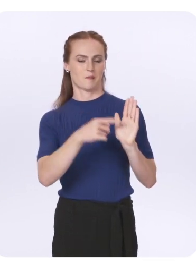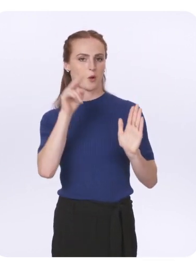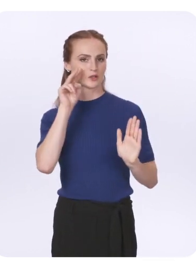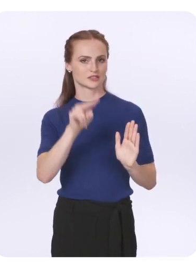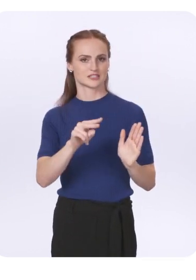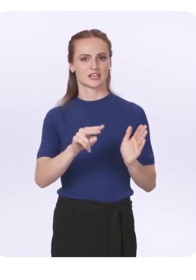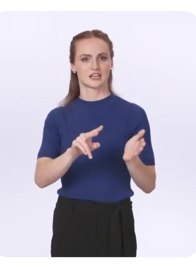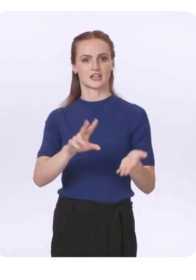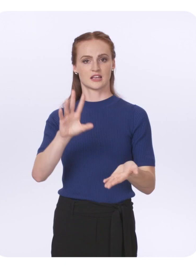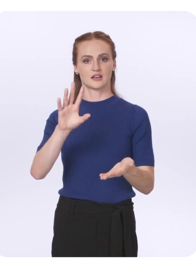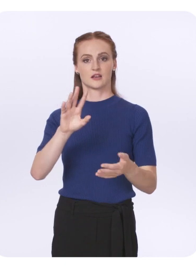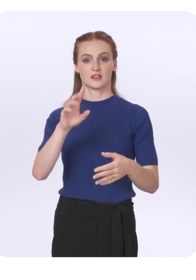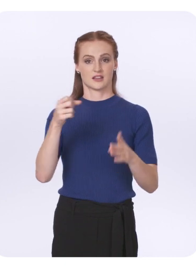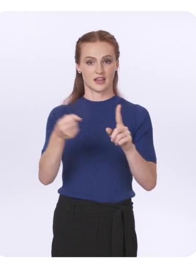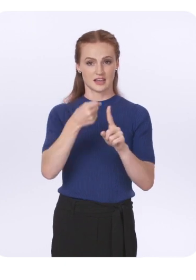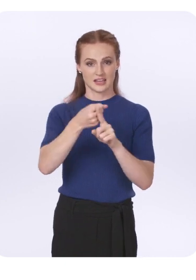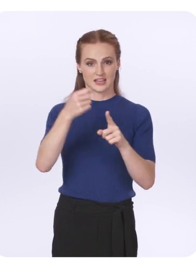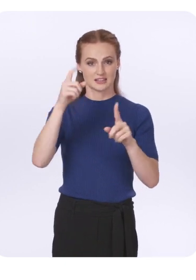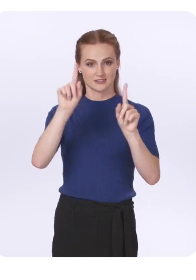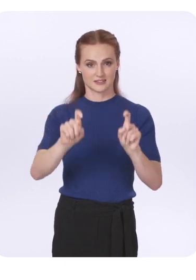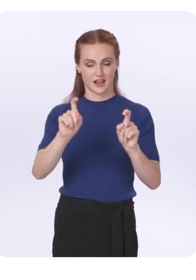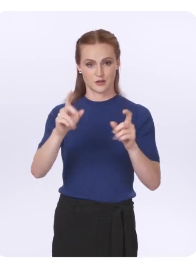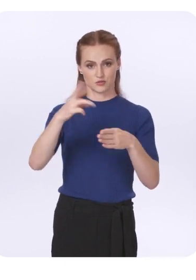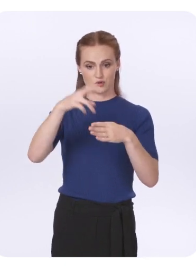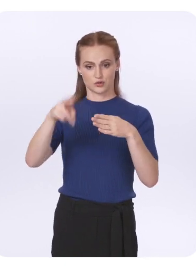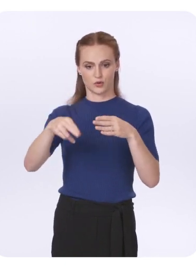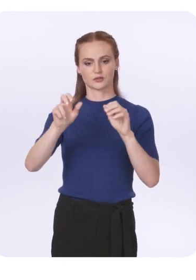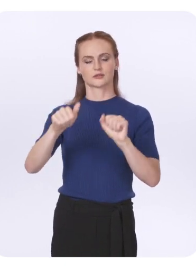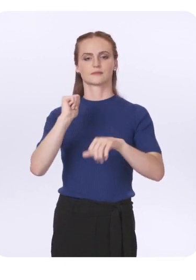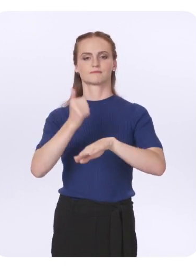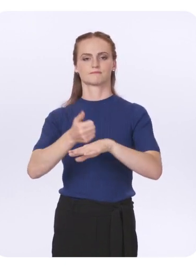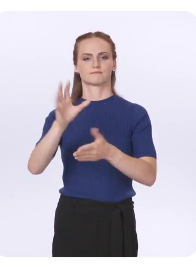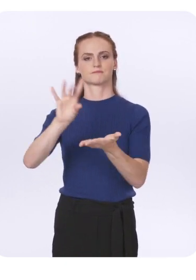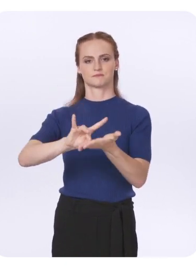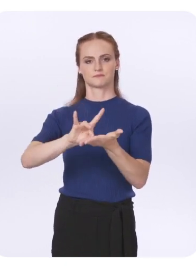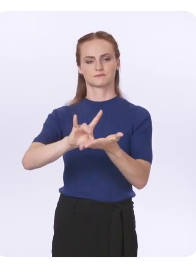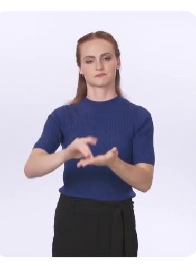And thanks to anchor persistence, these anchors can have a lasting presence.